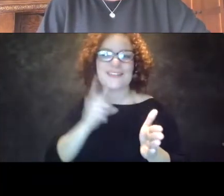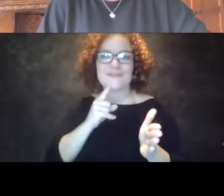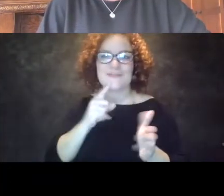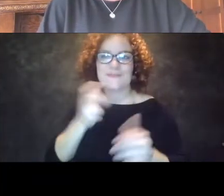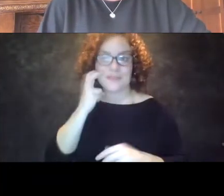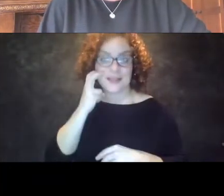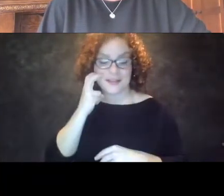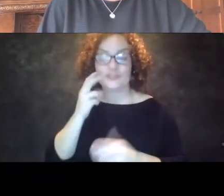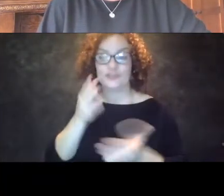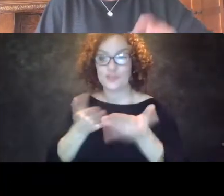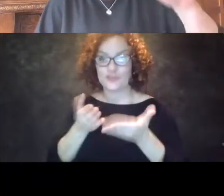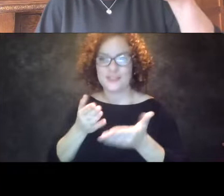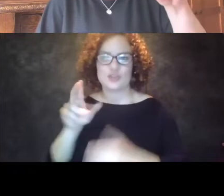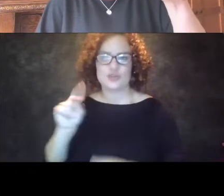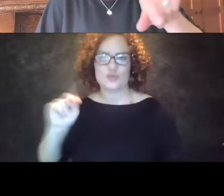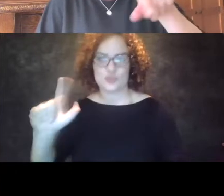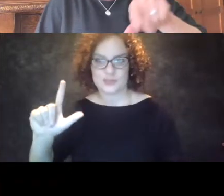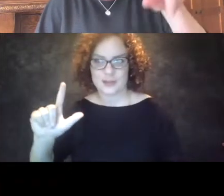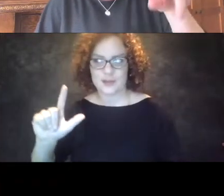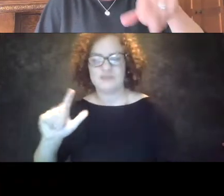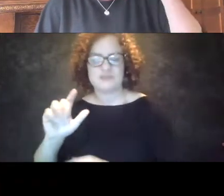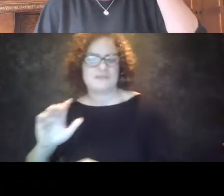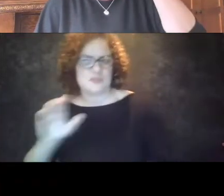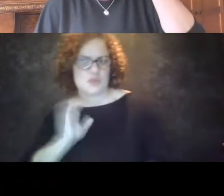can find that on our website. And there's also a link to it in the resource list that